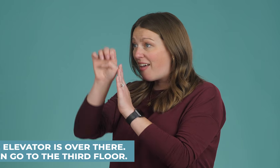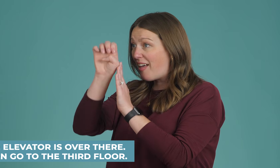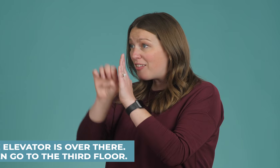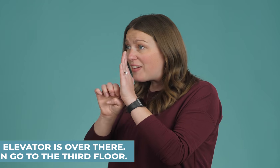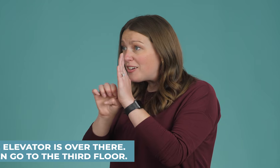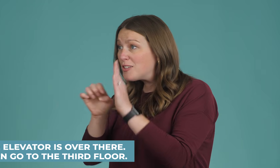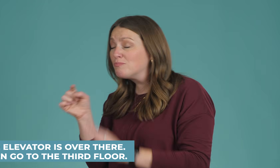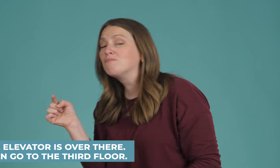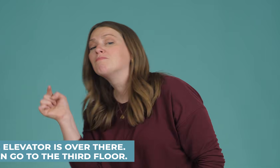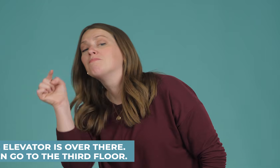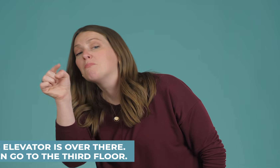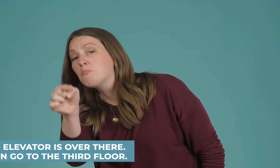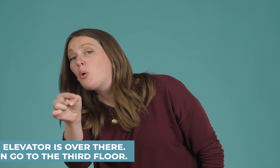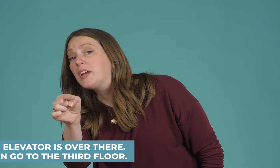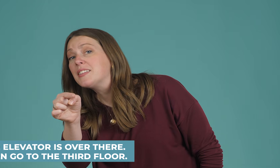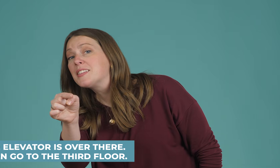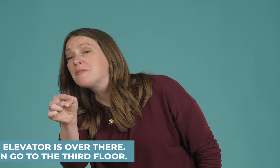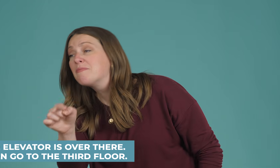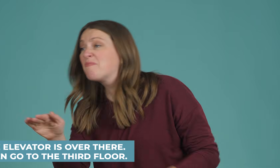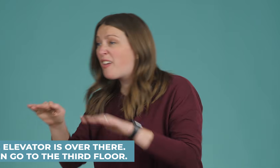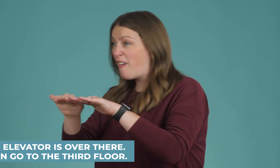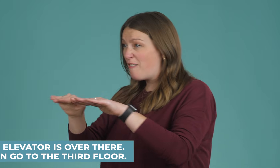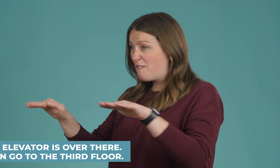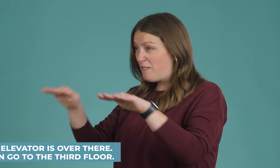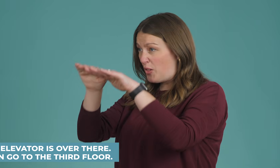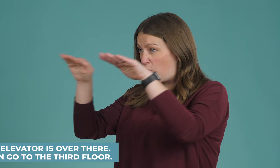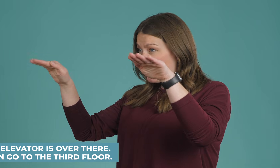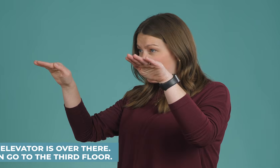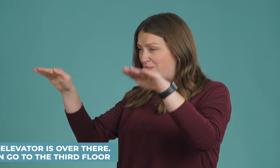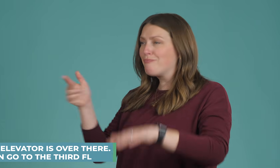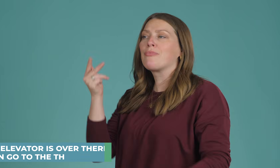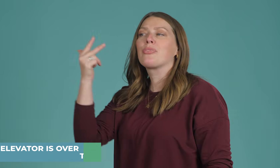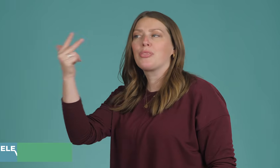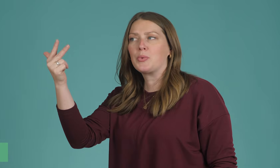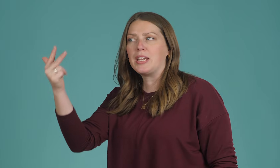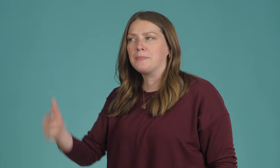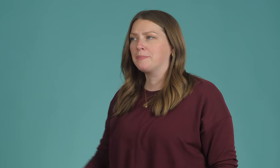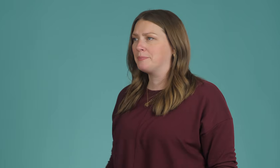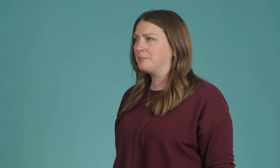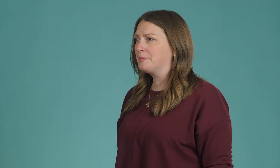elevator point floors 3